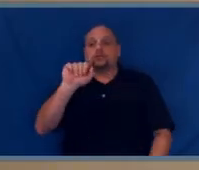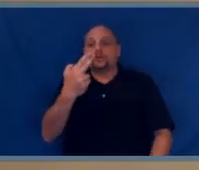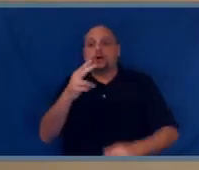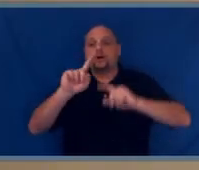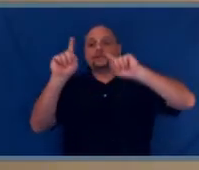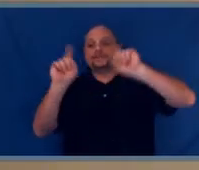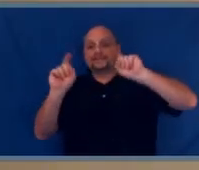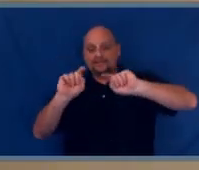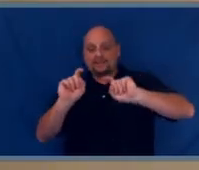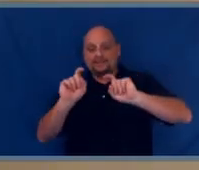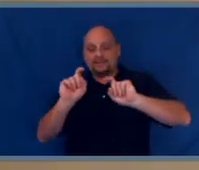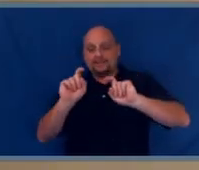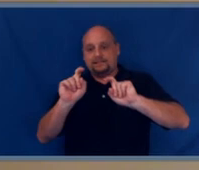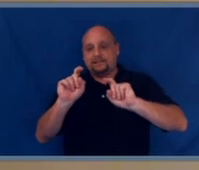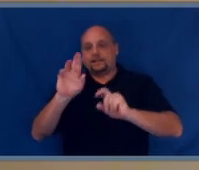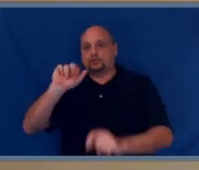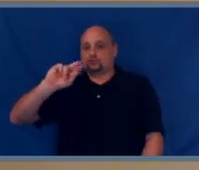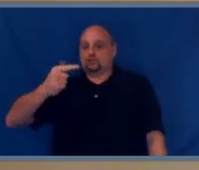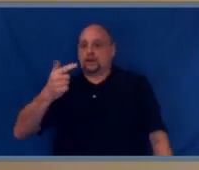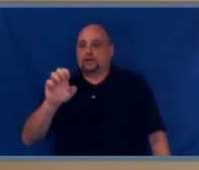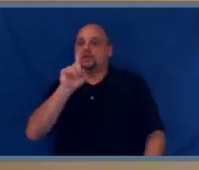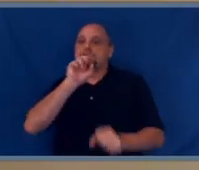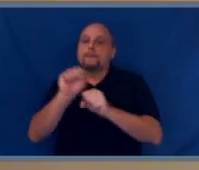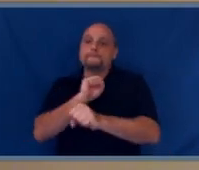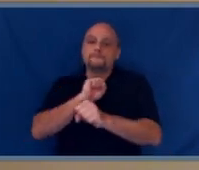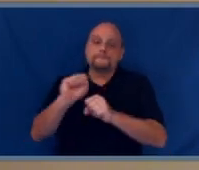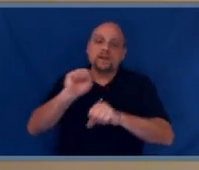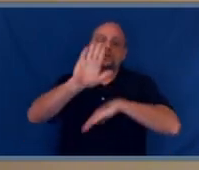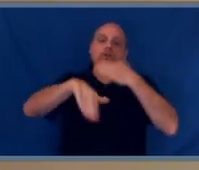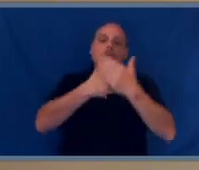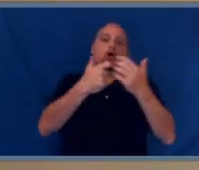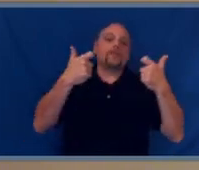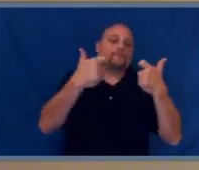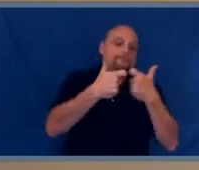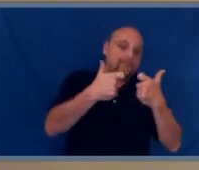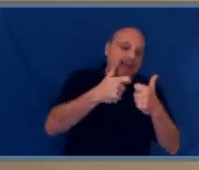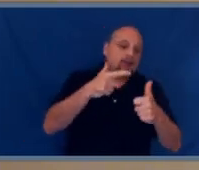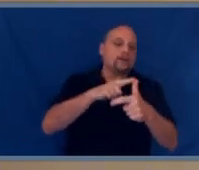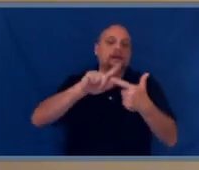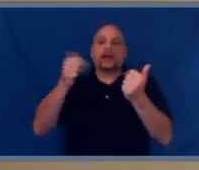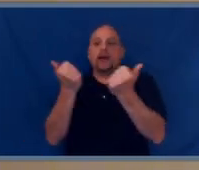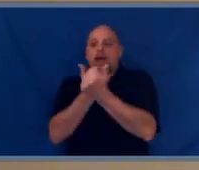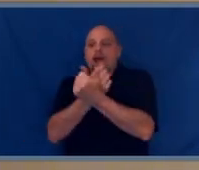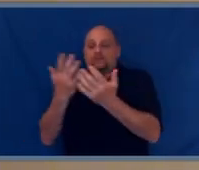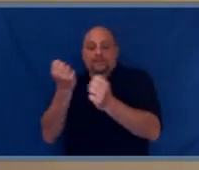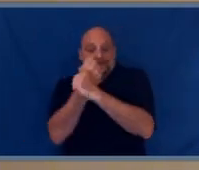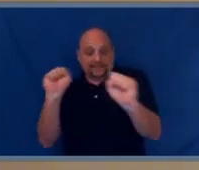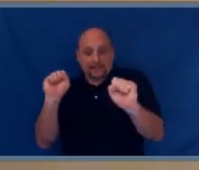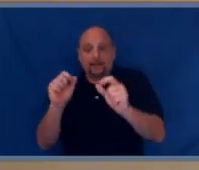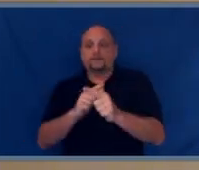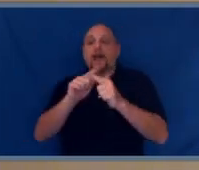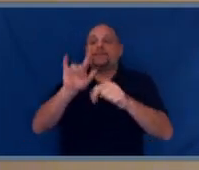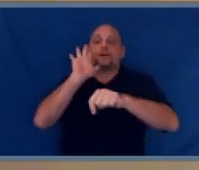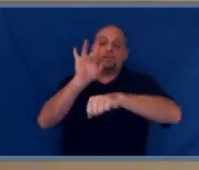TO MAKE SURE THAT THE BATTERIES